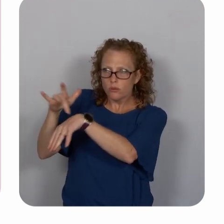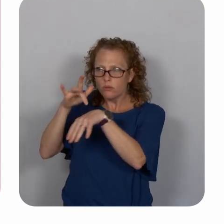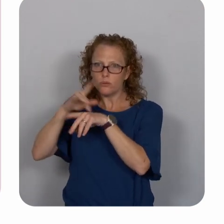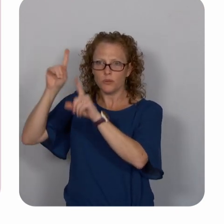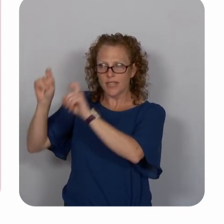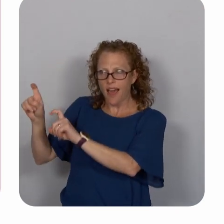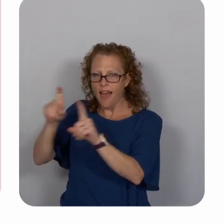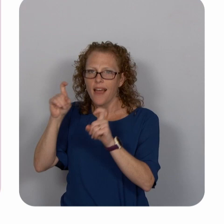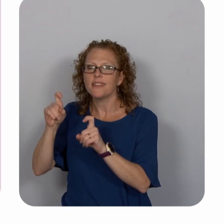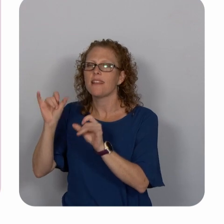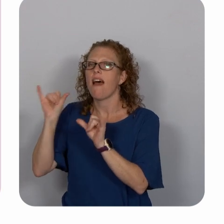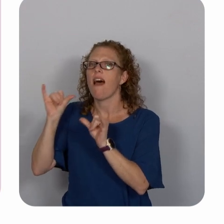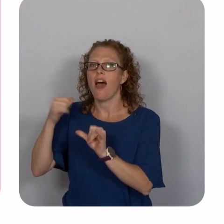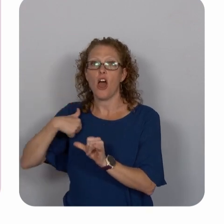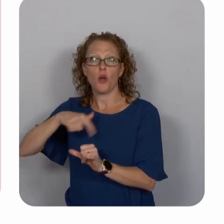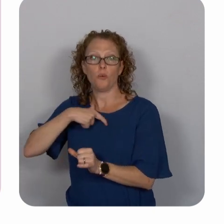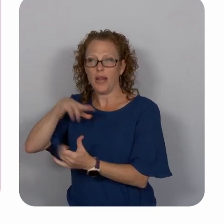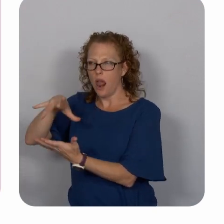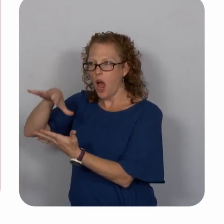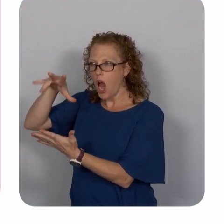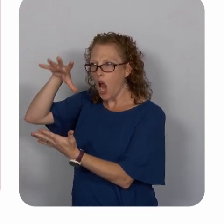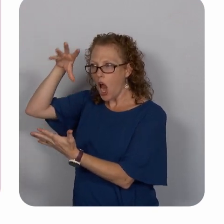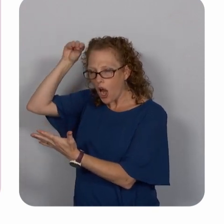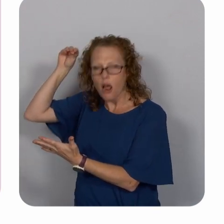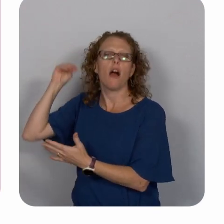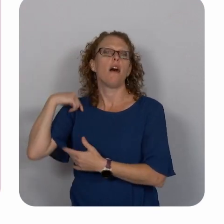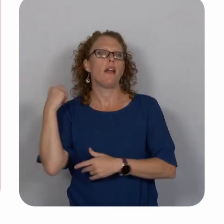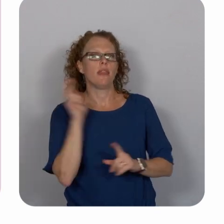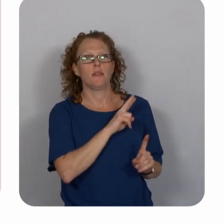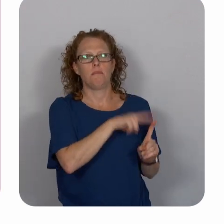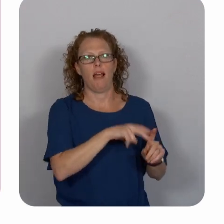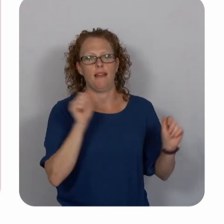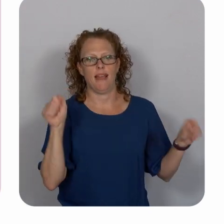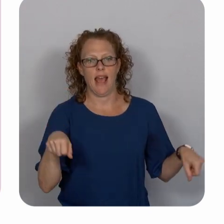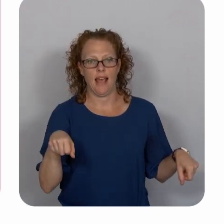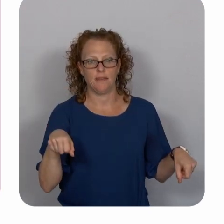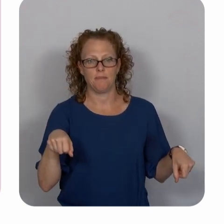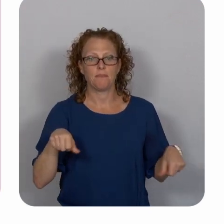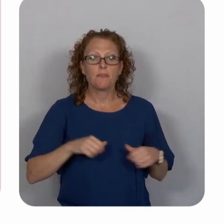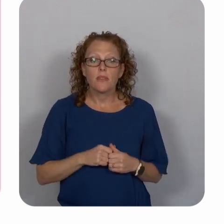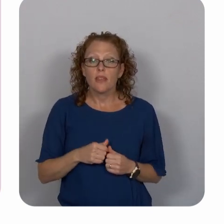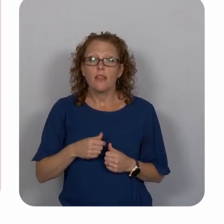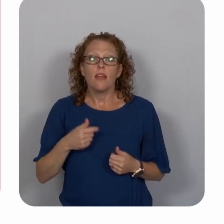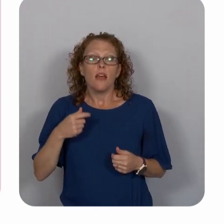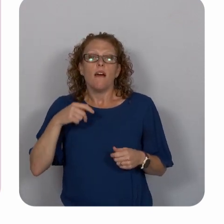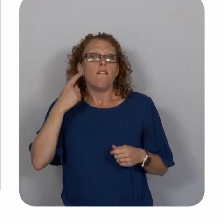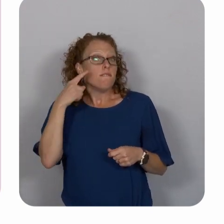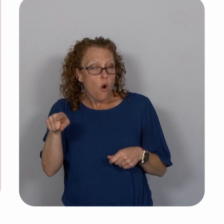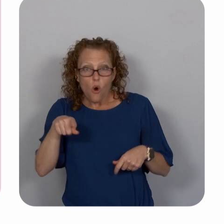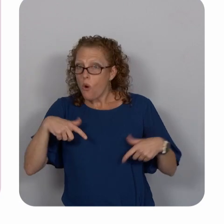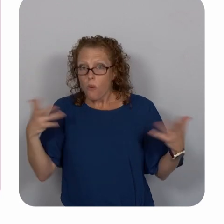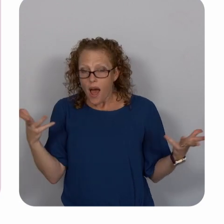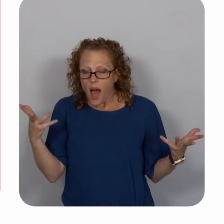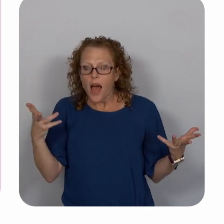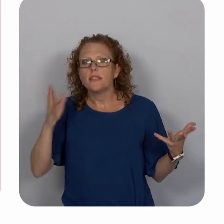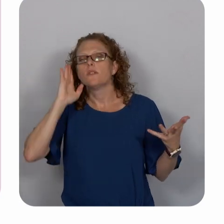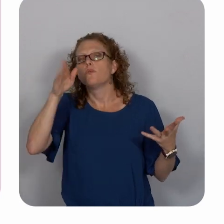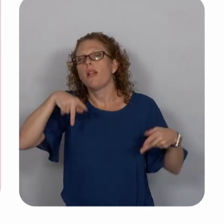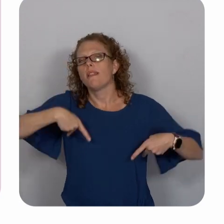This enables us to optimize our large language models directly against the tasks that our users truly care about